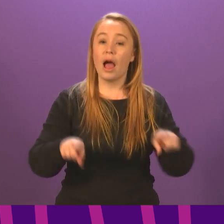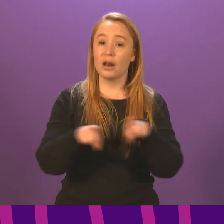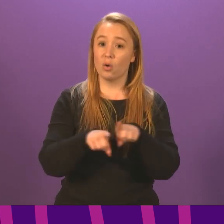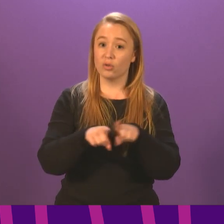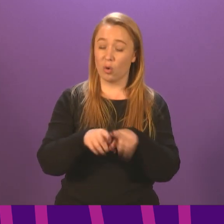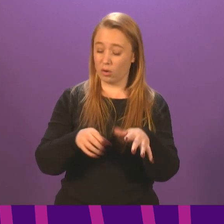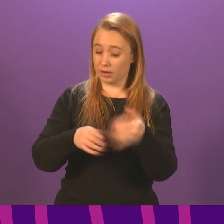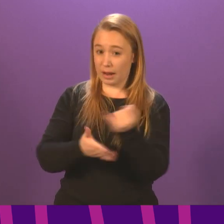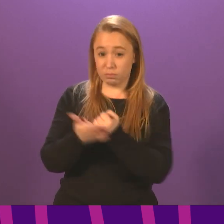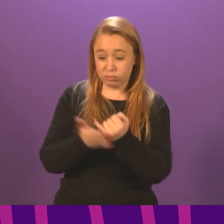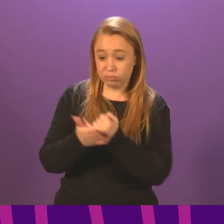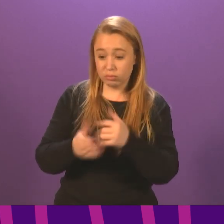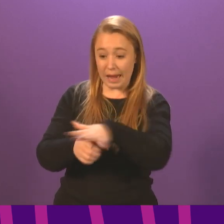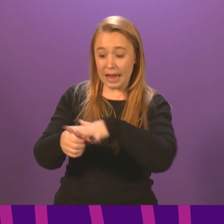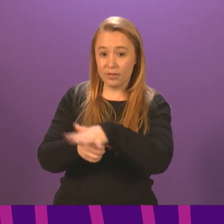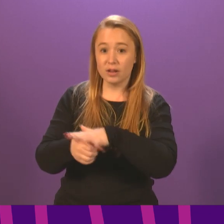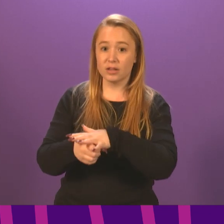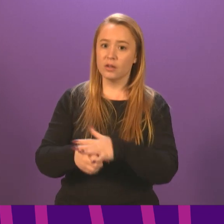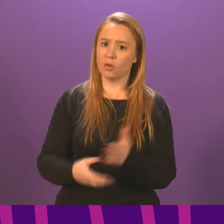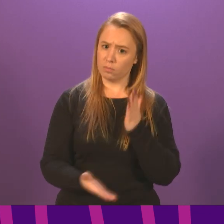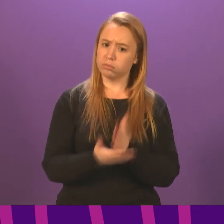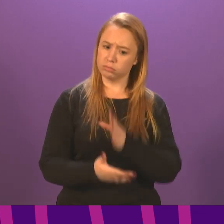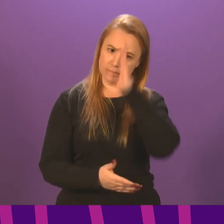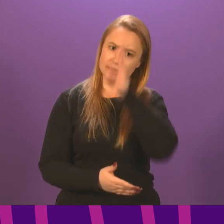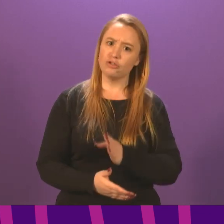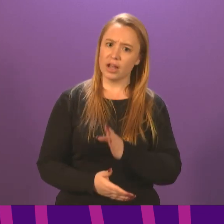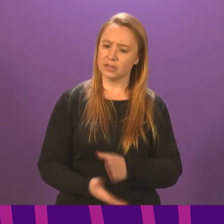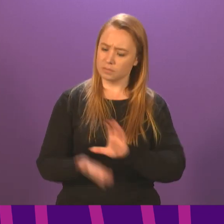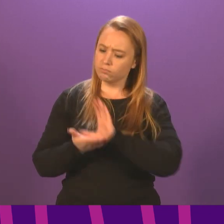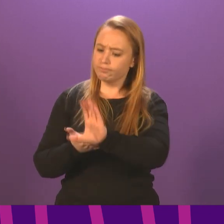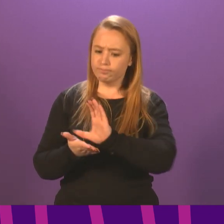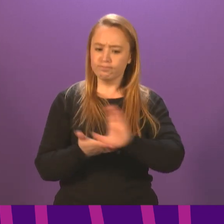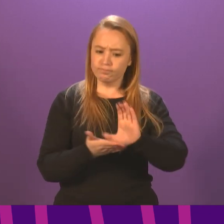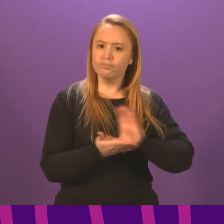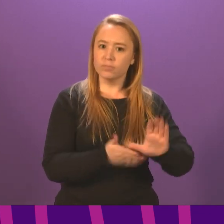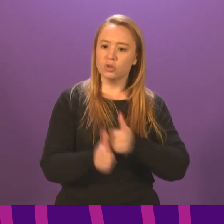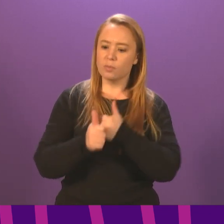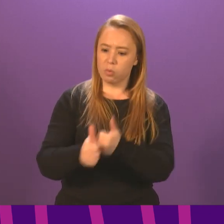In short, we take the issues extremely seriously, as we do all aspects of the virus, and we